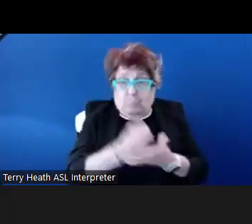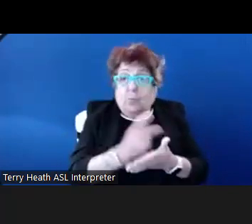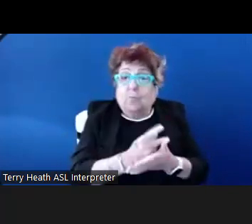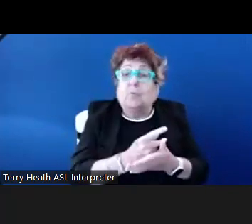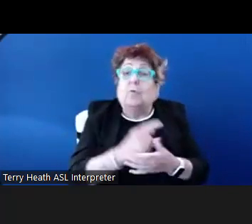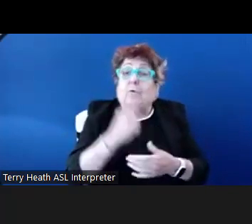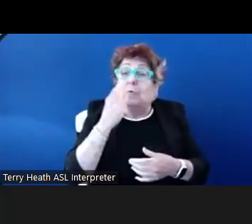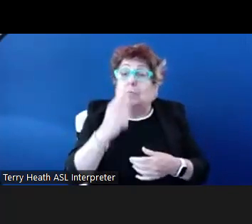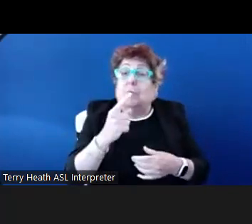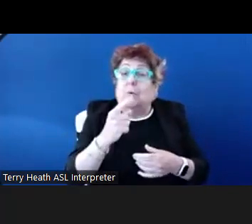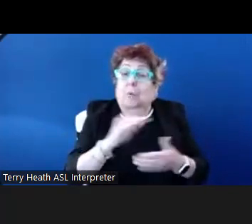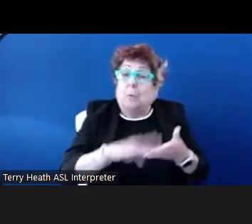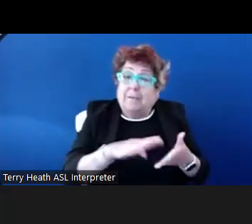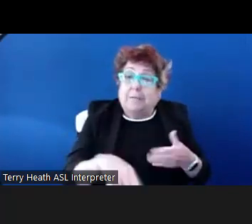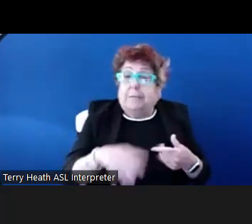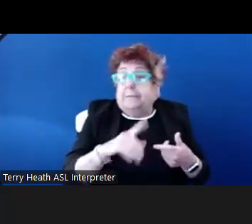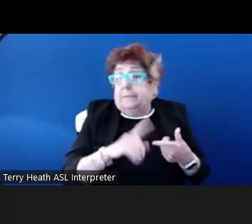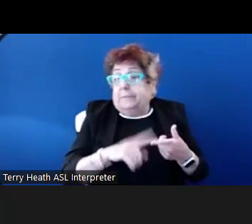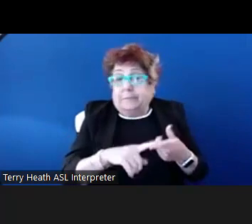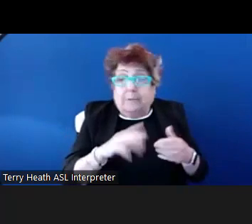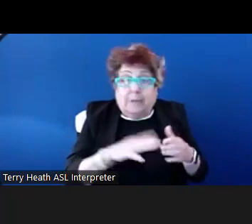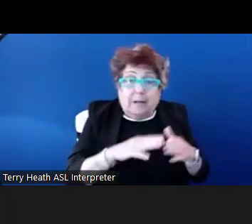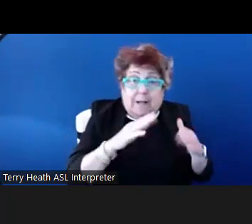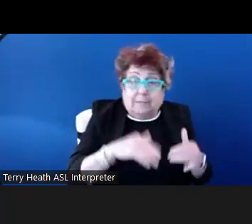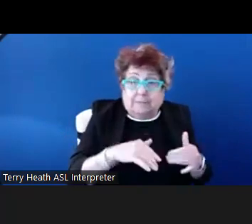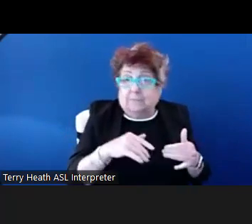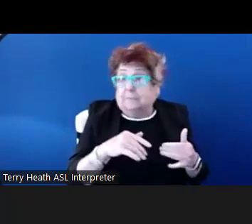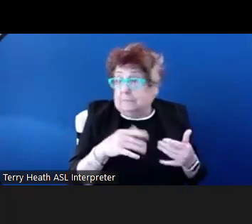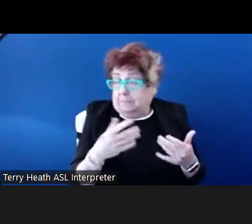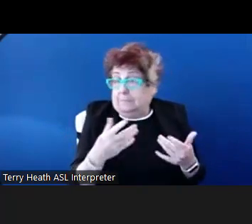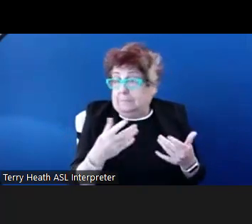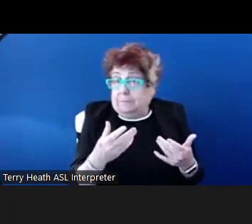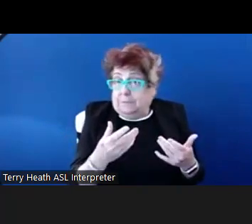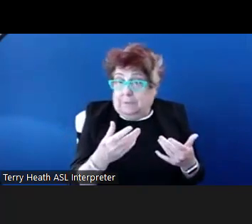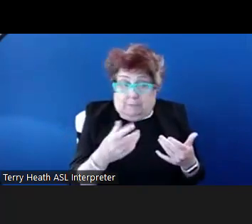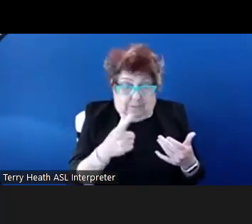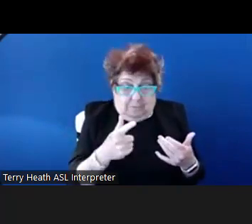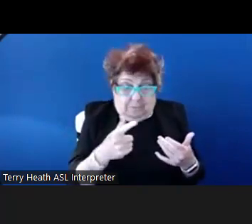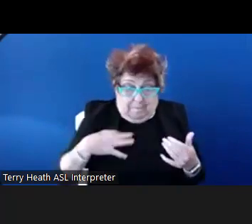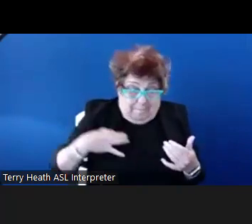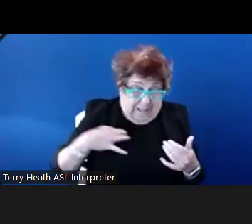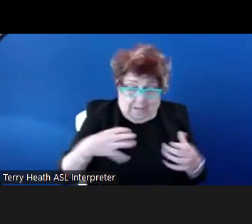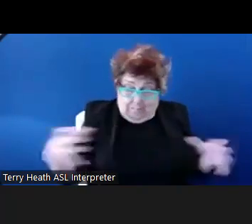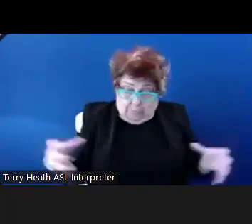that covers housing relating services to apply and put together an incredible team working with your public housing